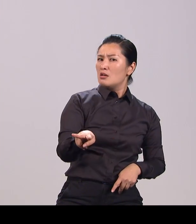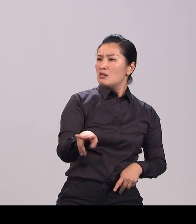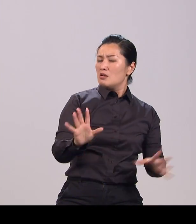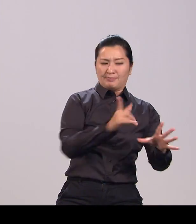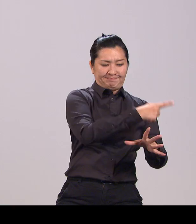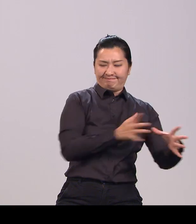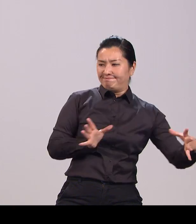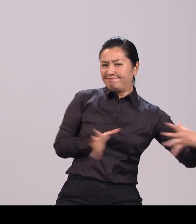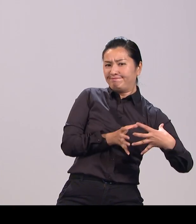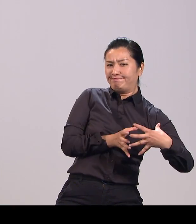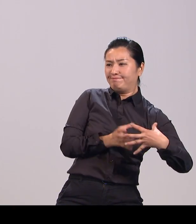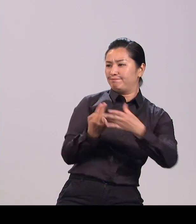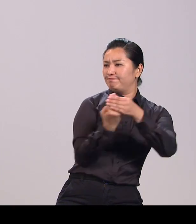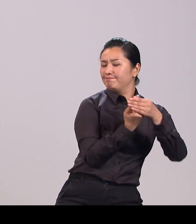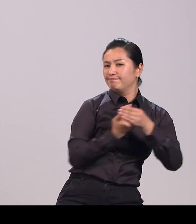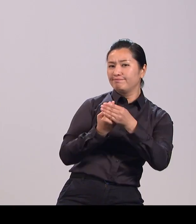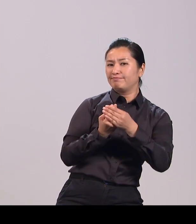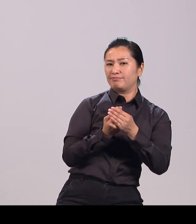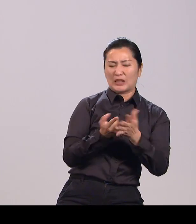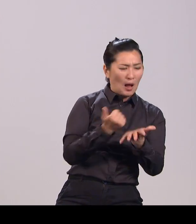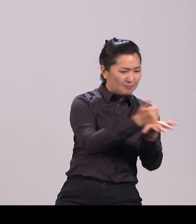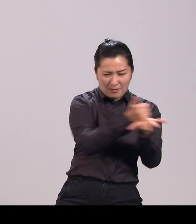After an attack, people help one another, even strangers.